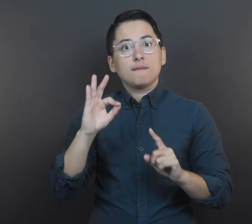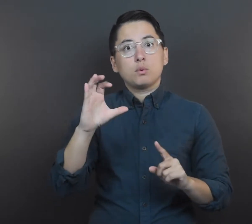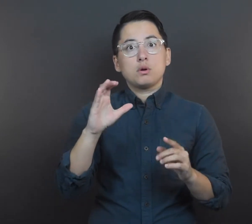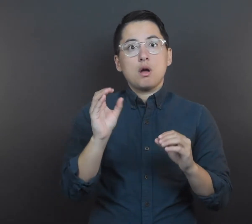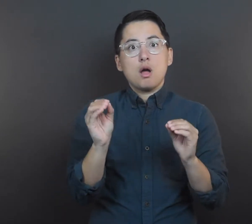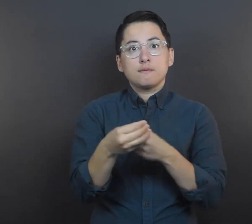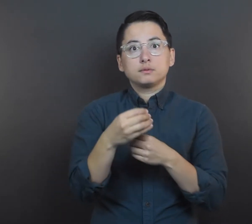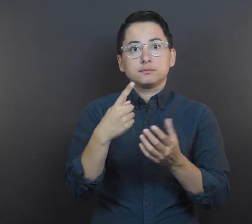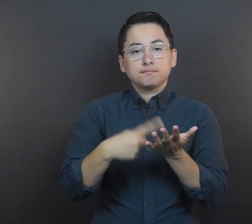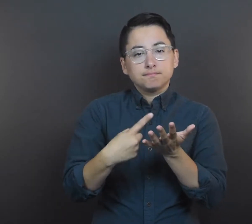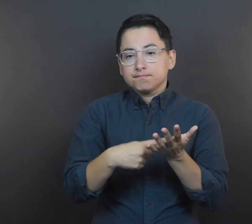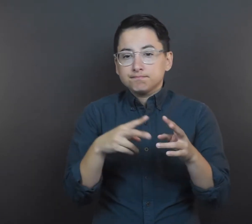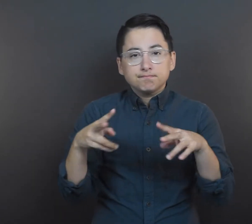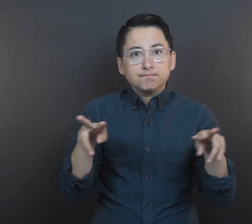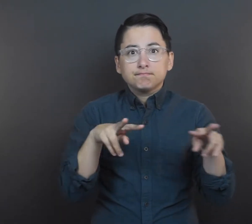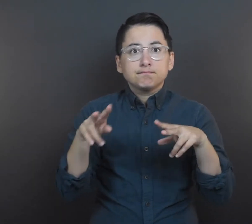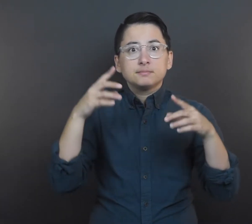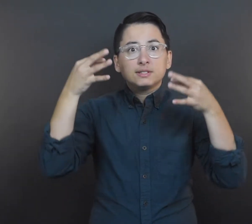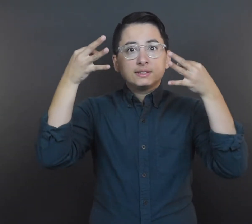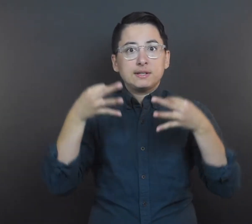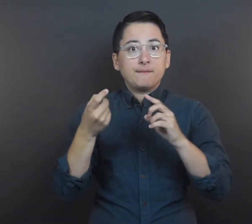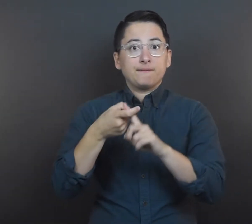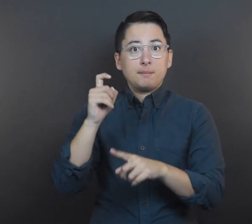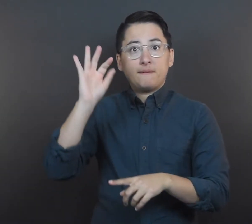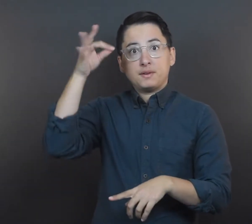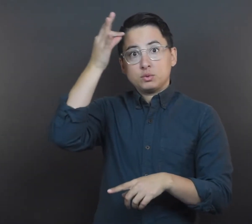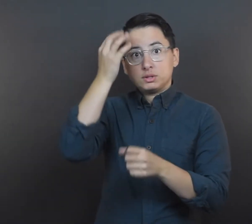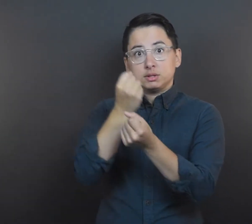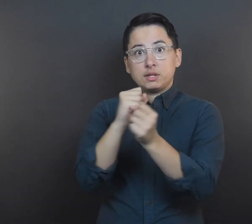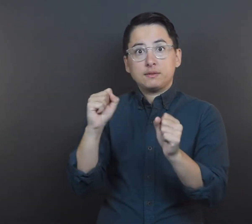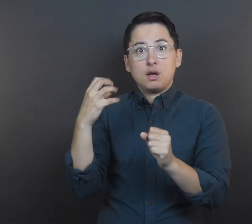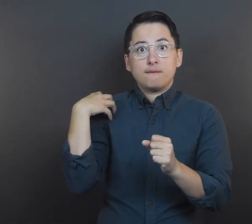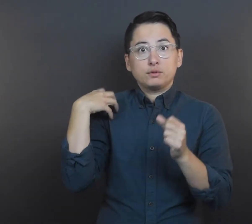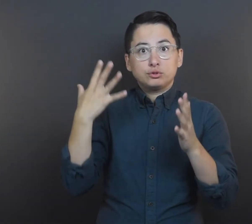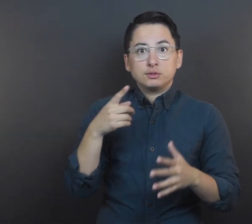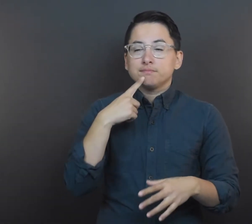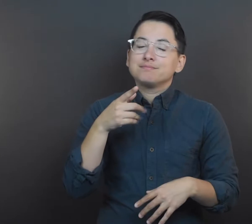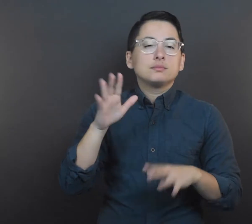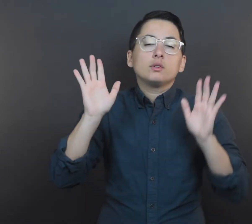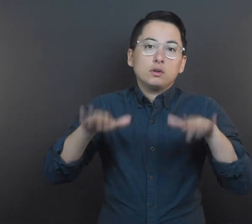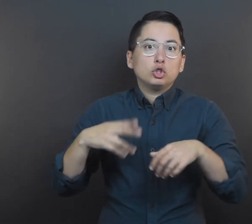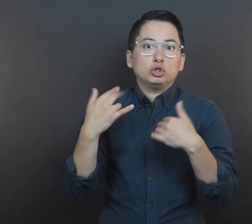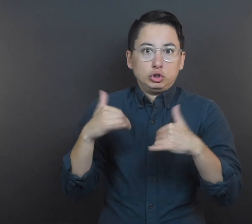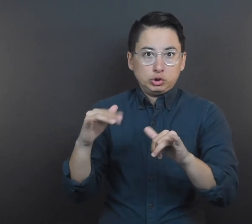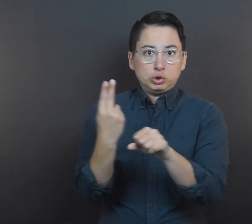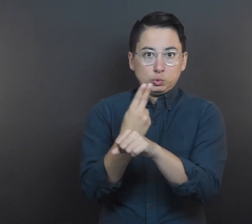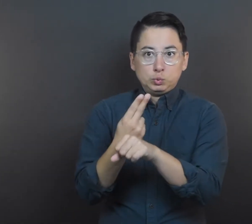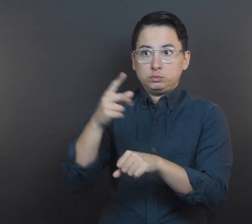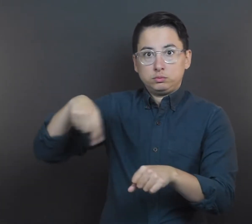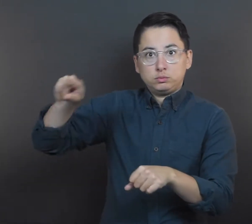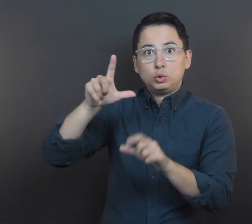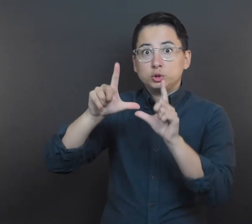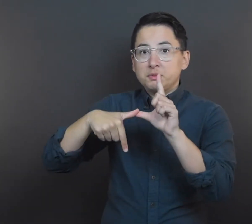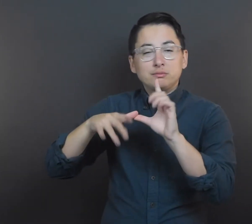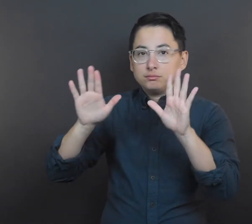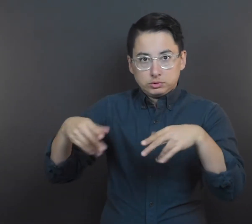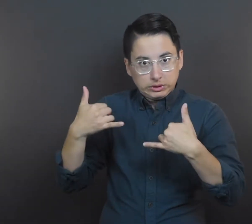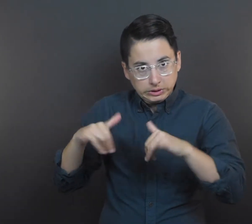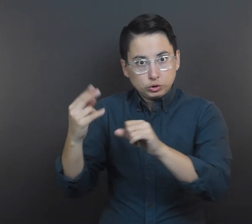Collins office got a decision from federal safety officials that the items were still suitable for emergency use.